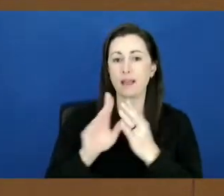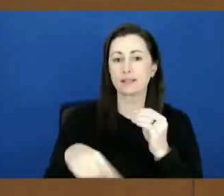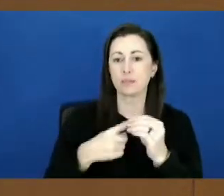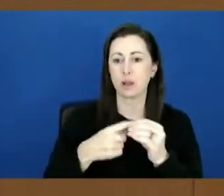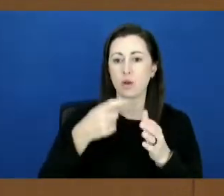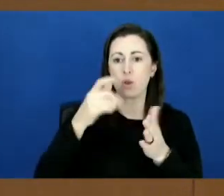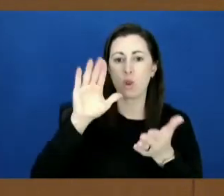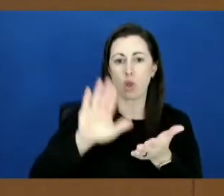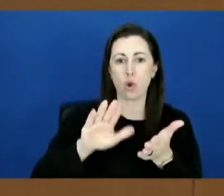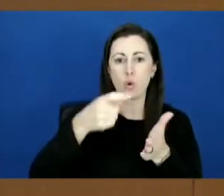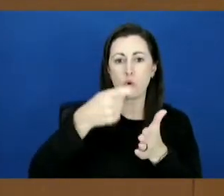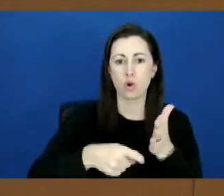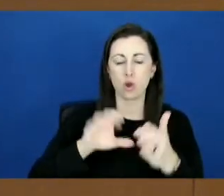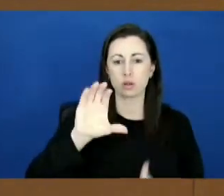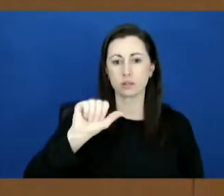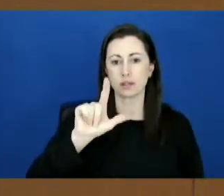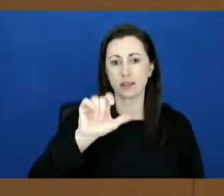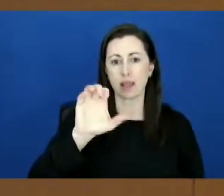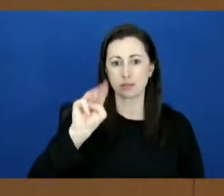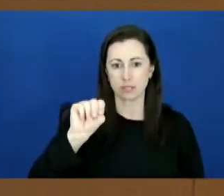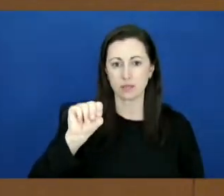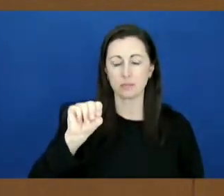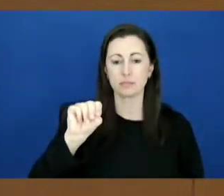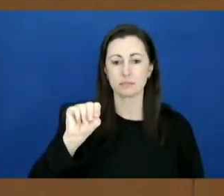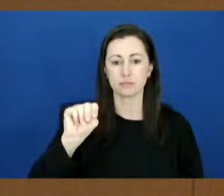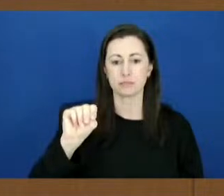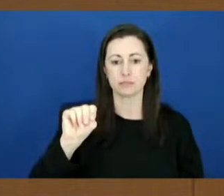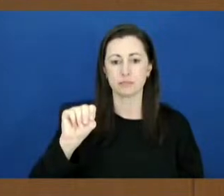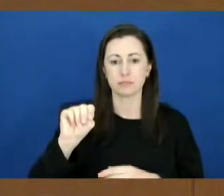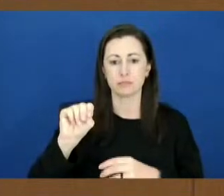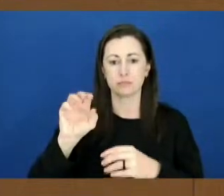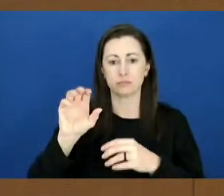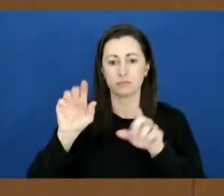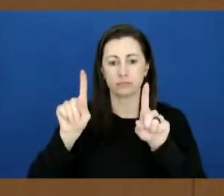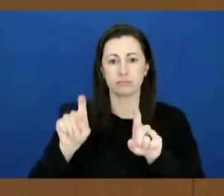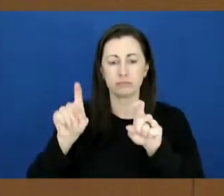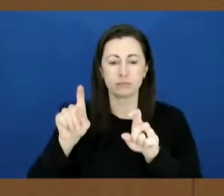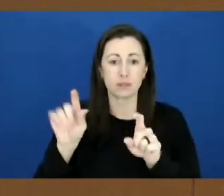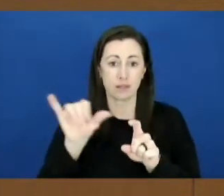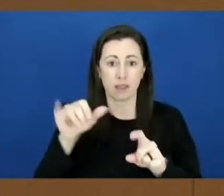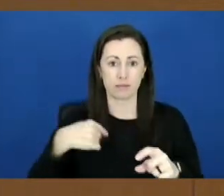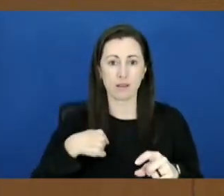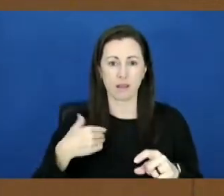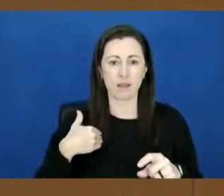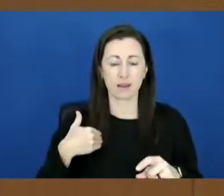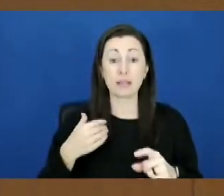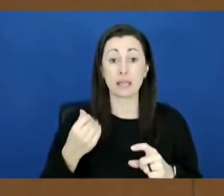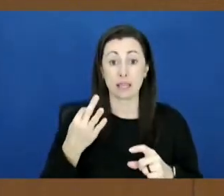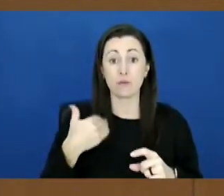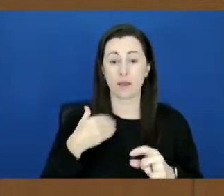GET THE SCREENINGS YOU ARE ELIGIBLE FOR. CONSIDER ASKING ABOUT A LOW COST